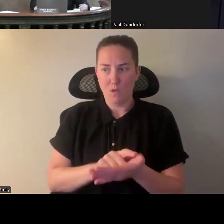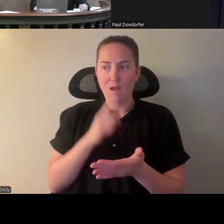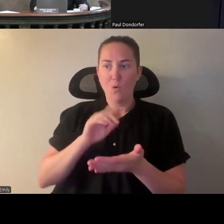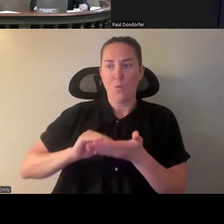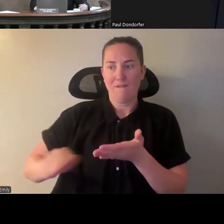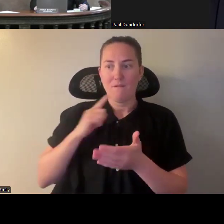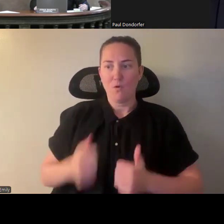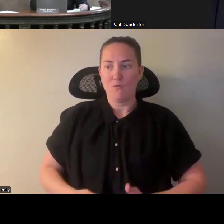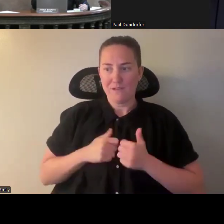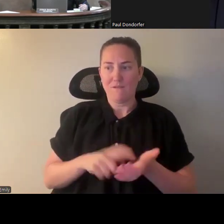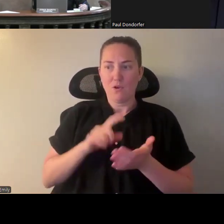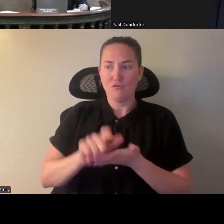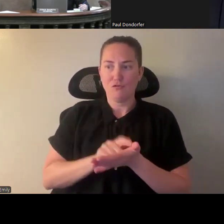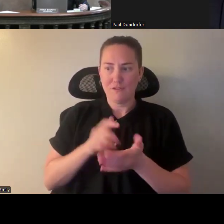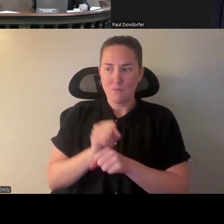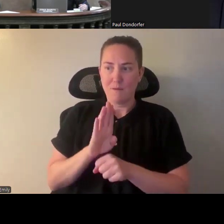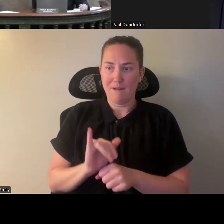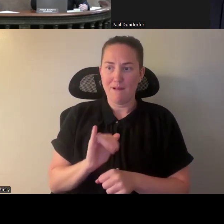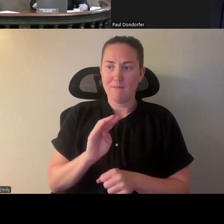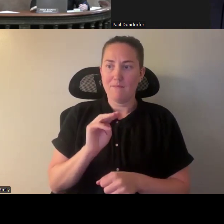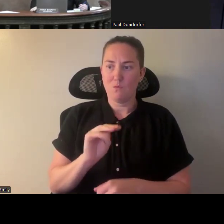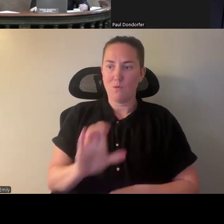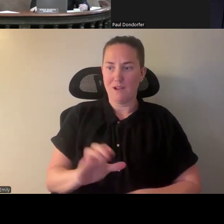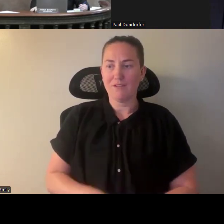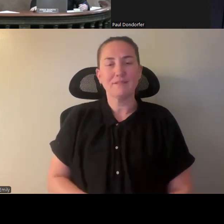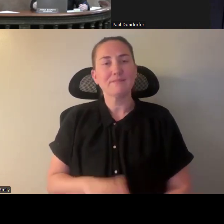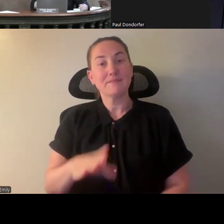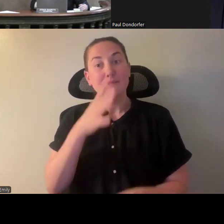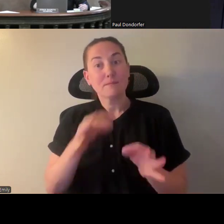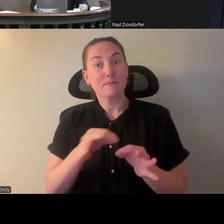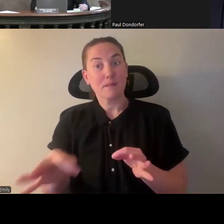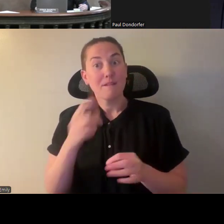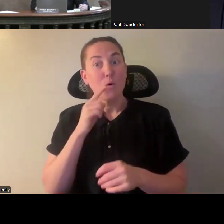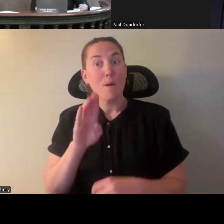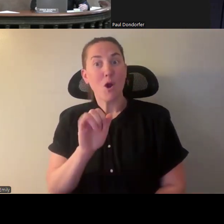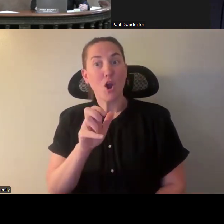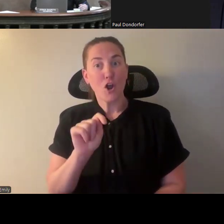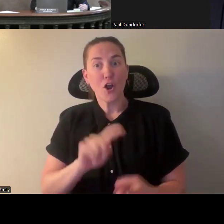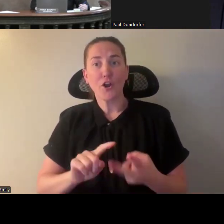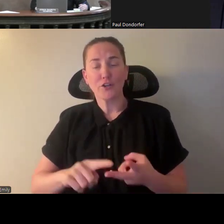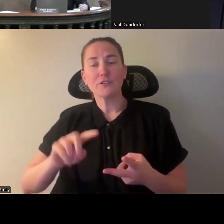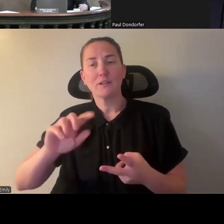employed by Monroe County Moved by legislator Barnhart seconded by legislator Baines This